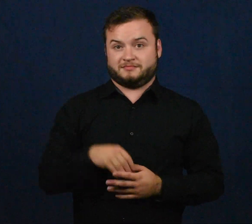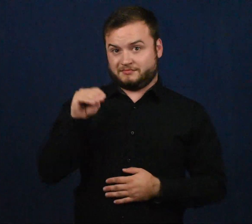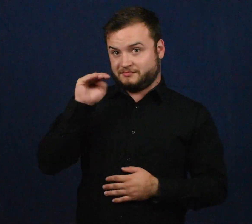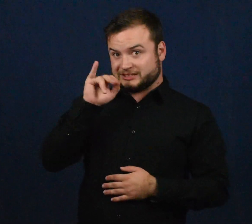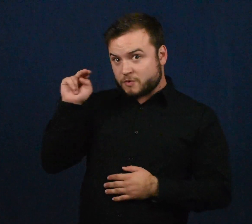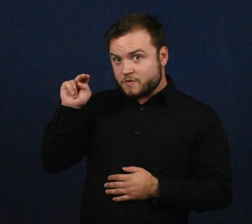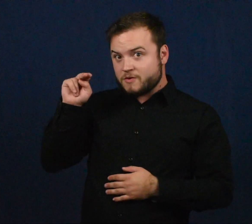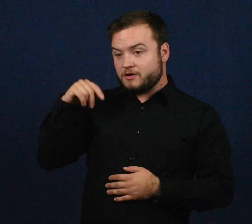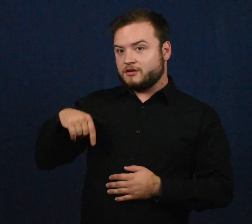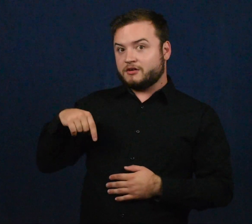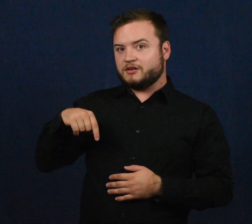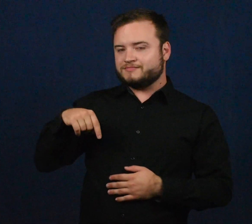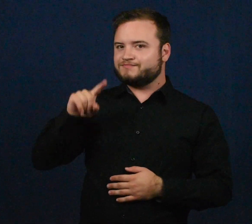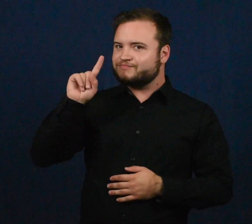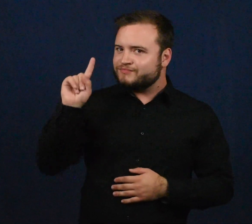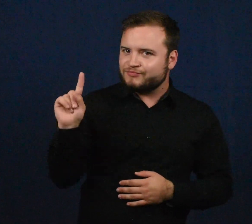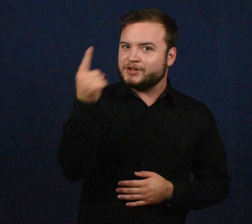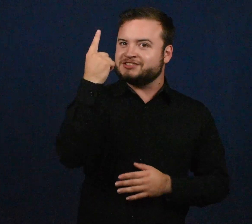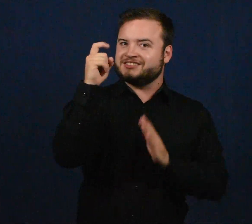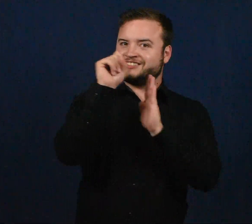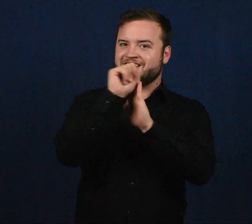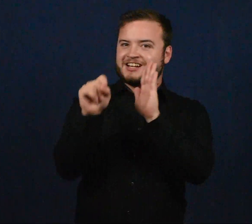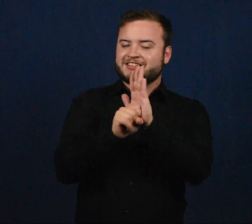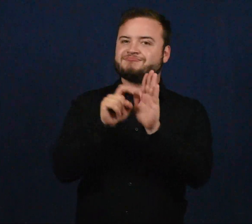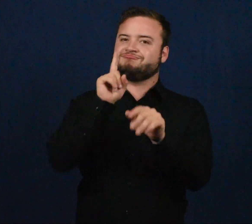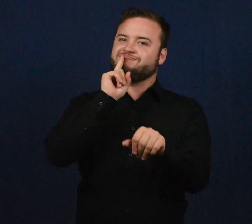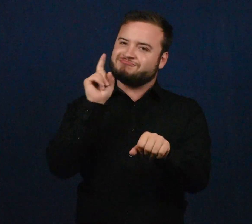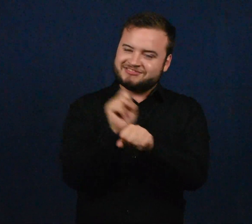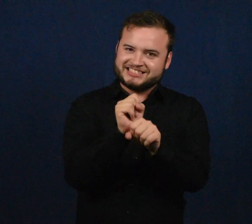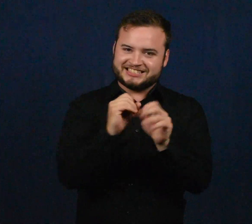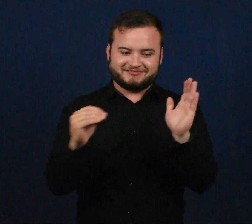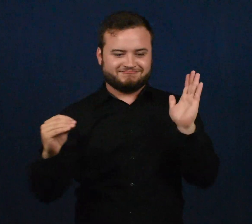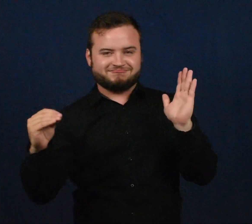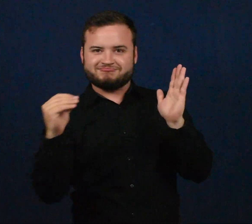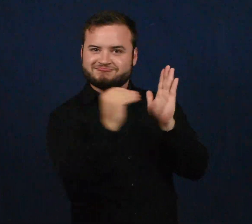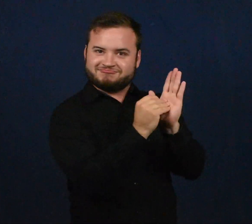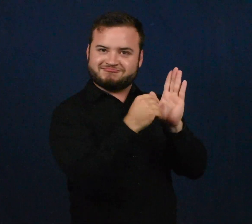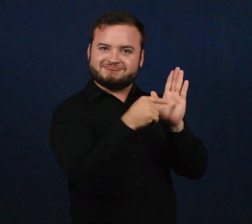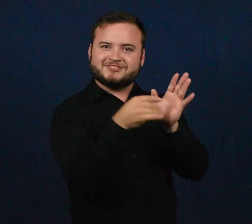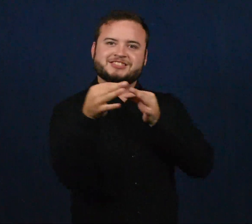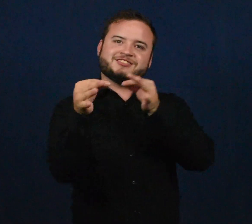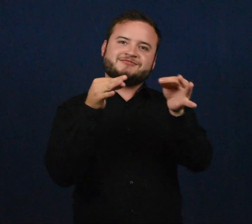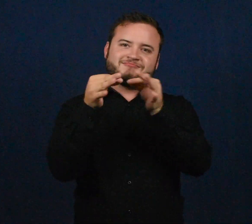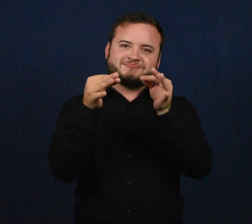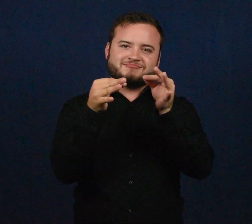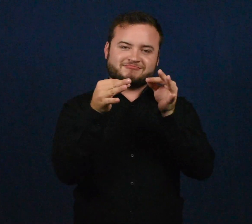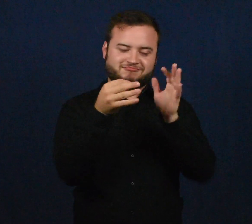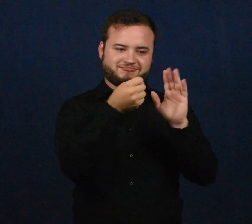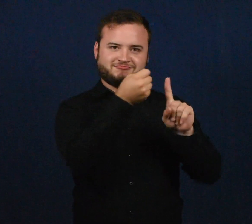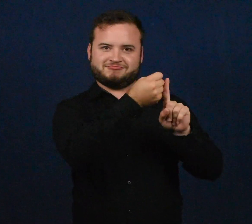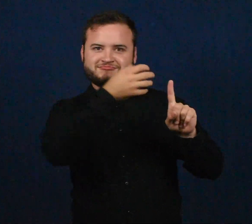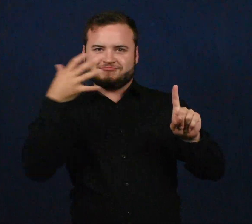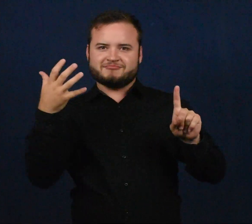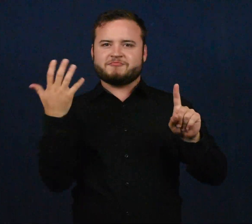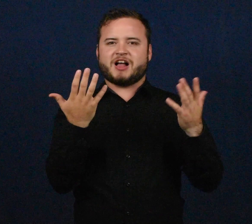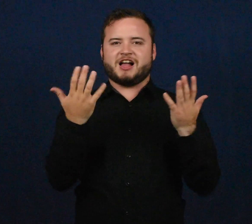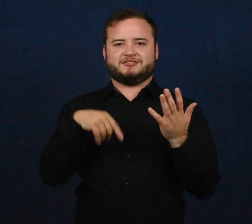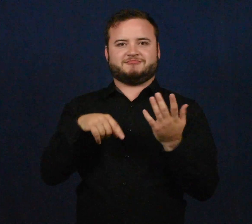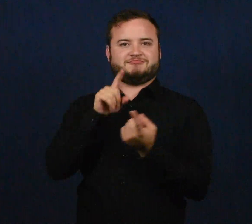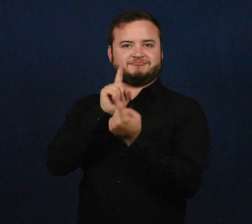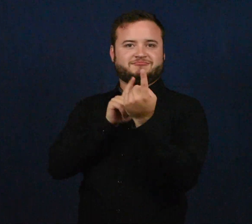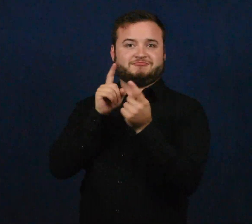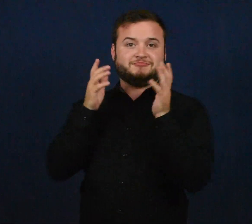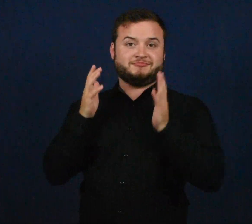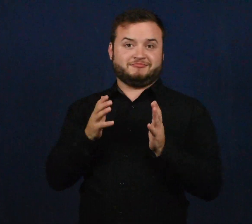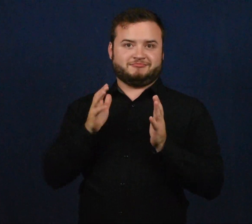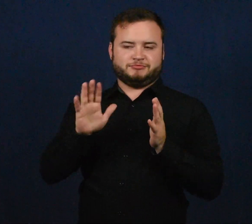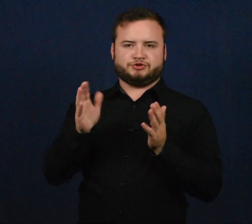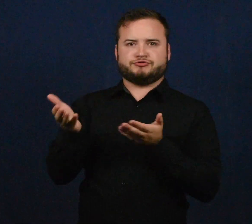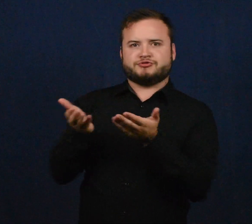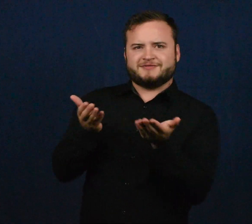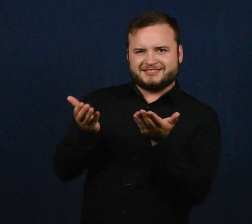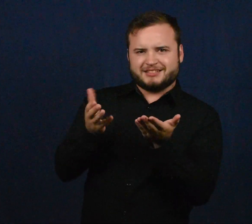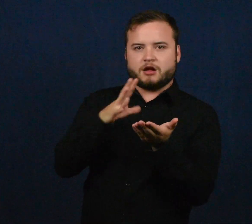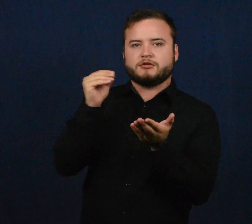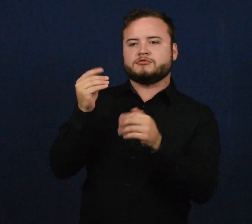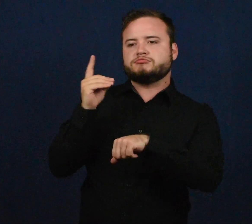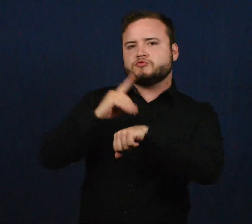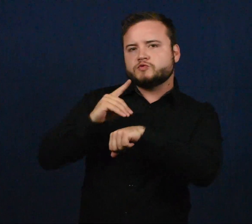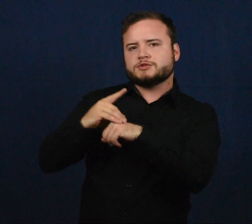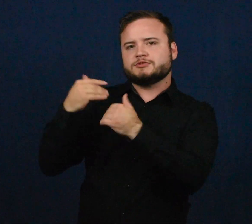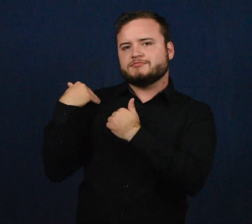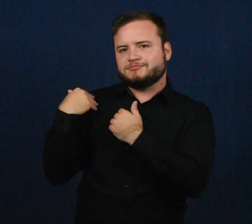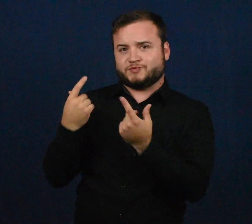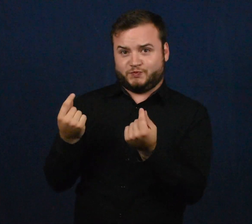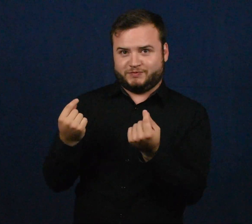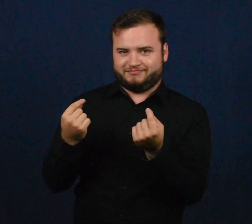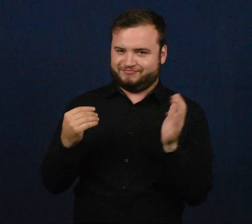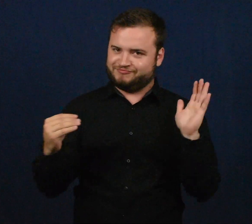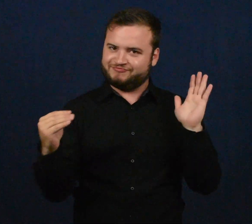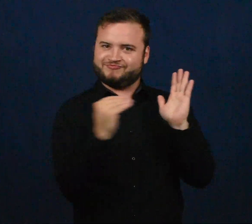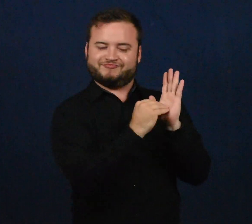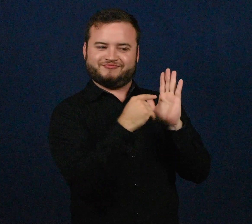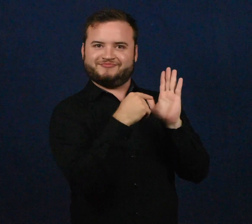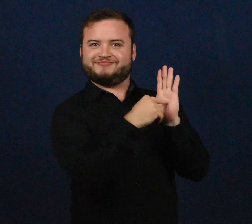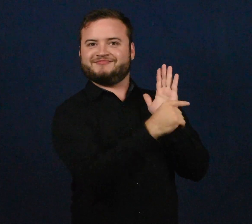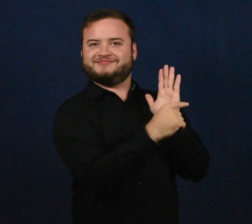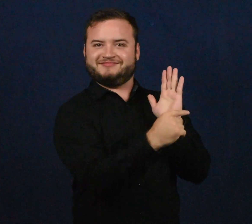Minnesota is the first state to define intervenor services and duties,